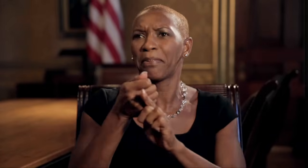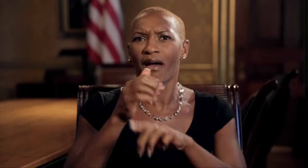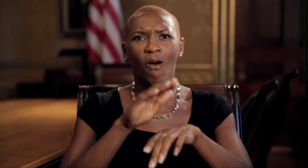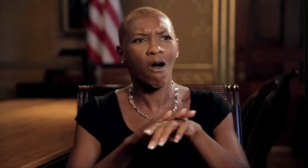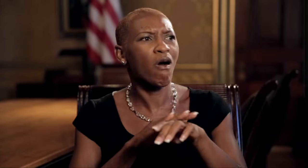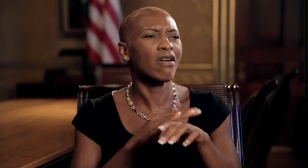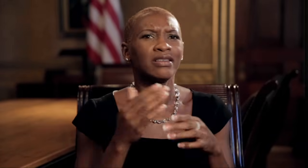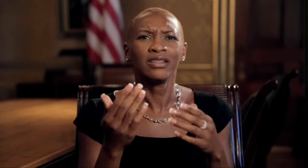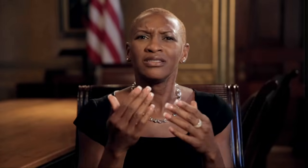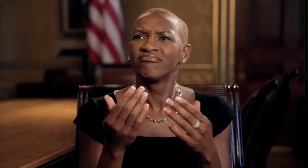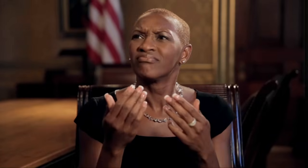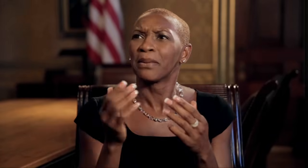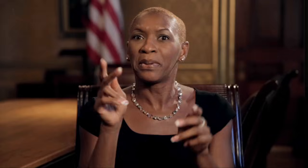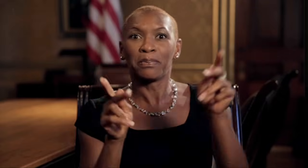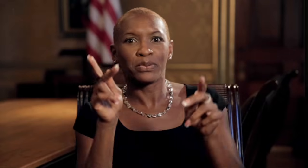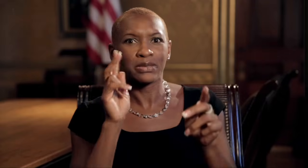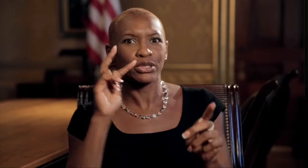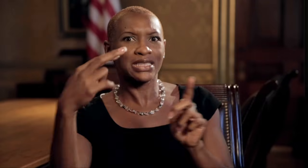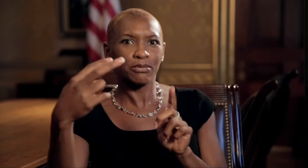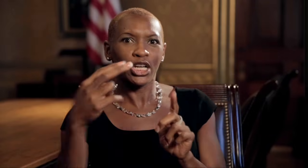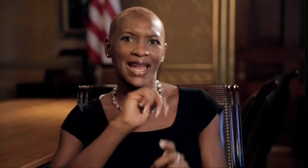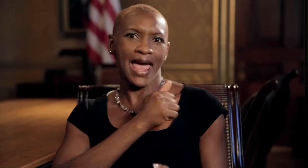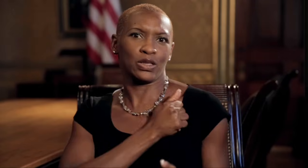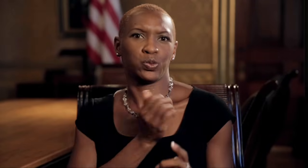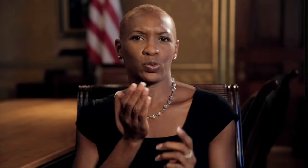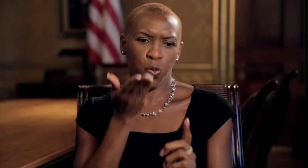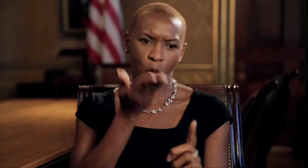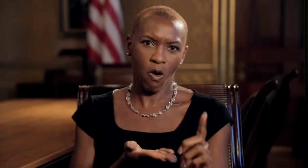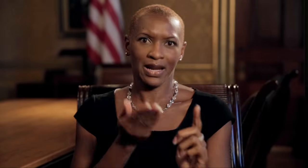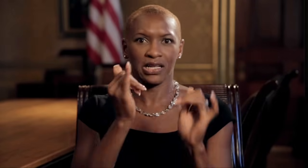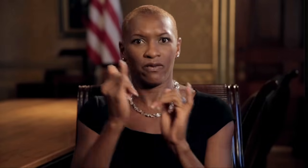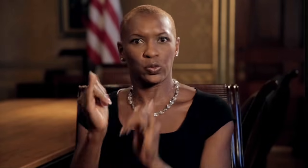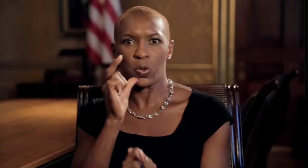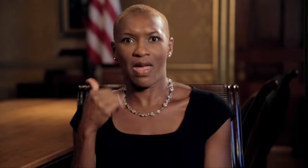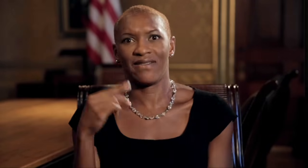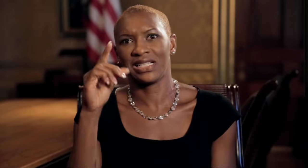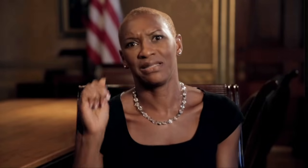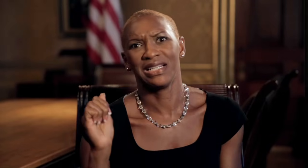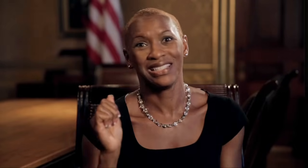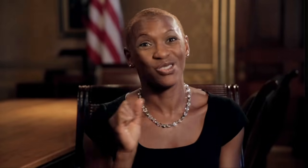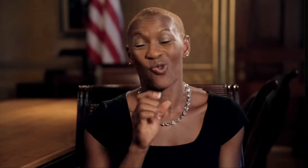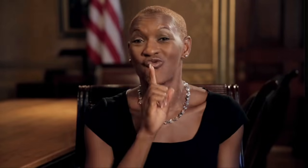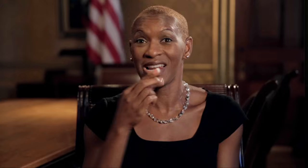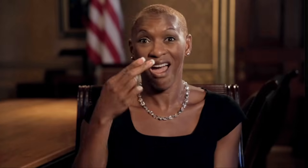impact people's perceptions and attitudes of individuals who have disabilities.